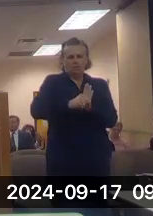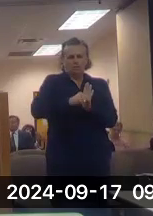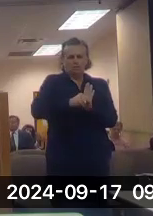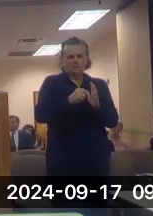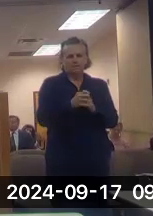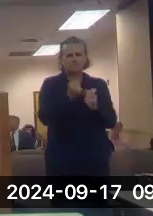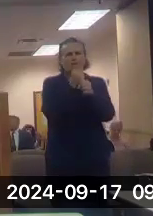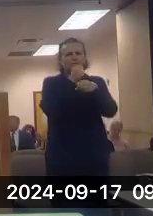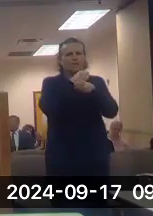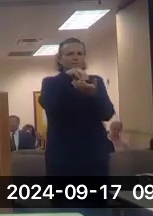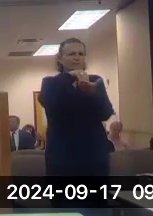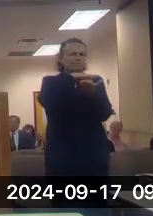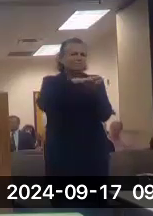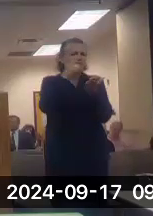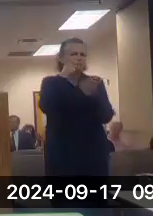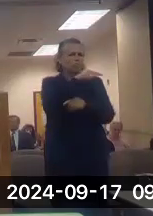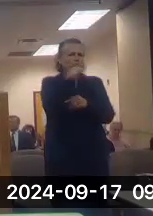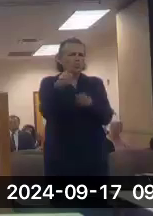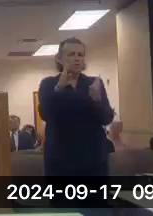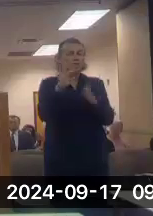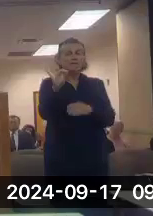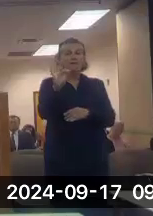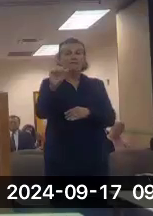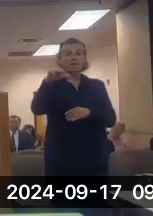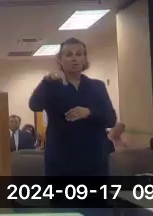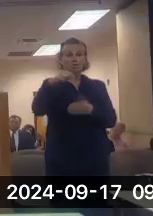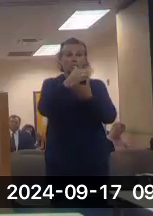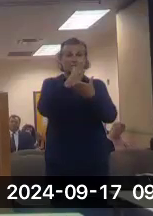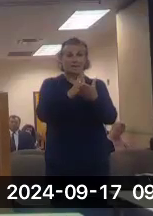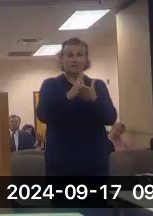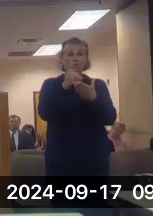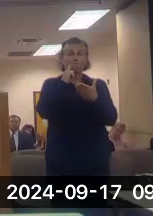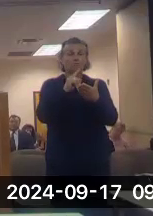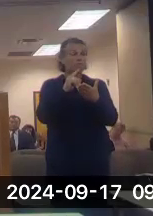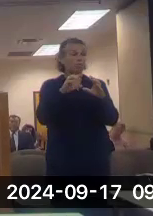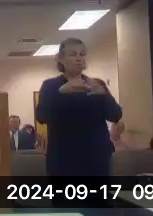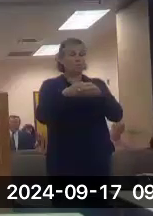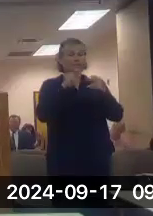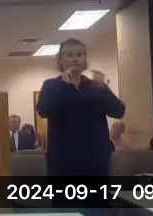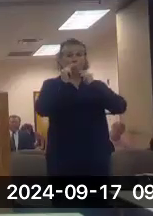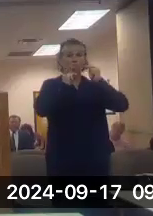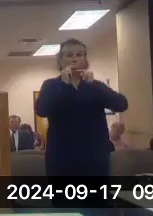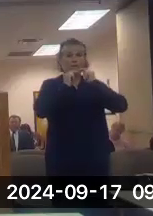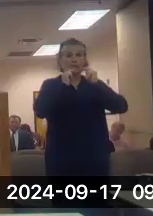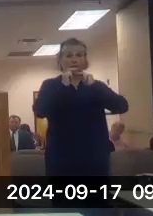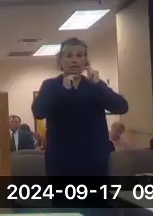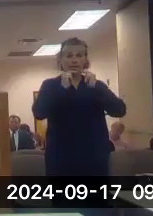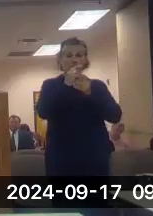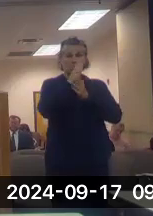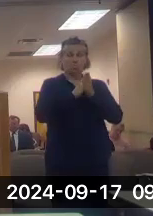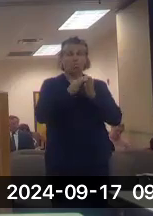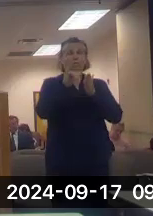Reginald Parson: make note of specifically in your FAQ section under the collective bargaining agreement. Section. It indicates that